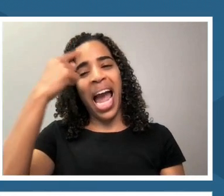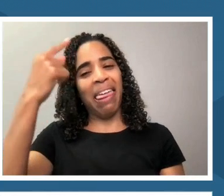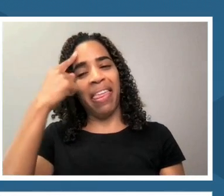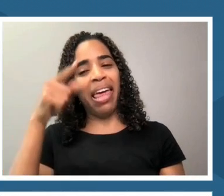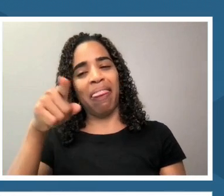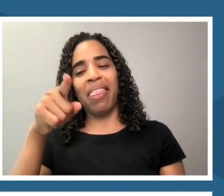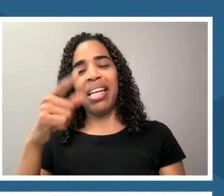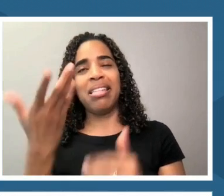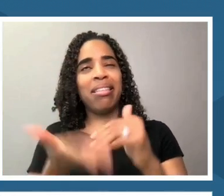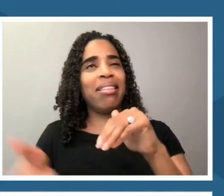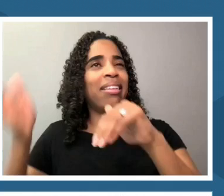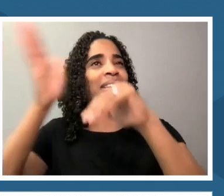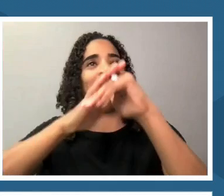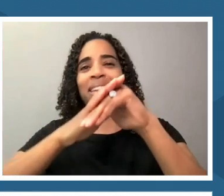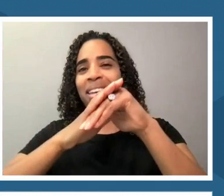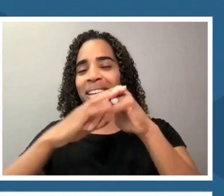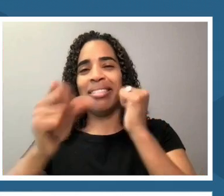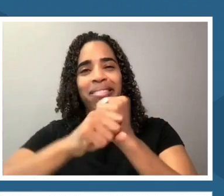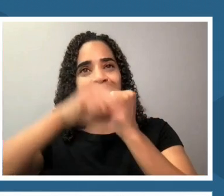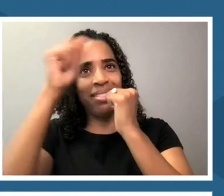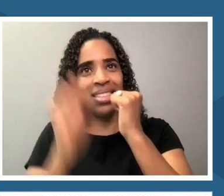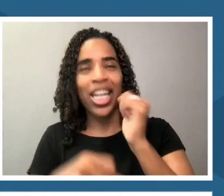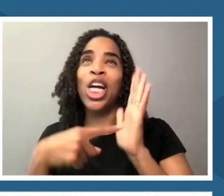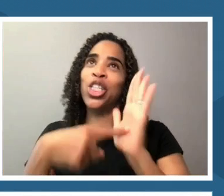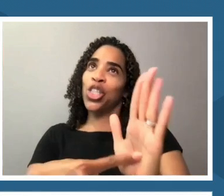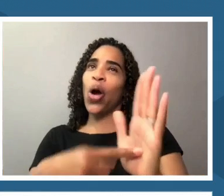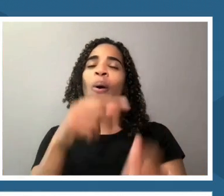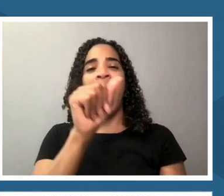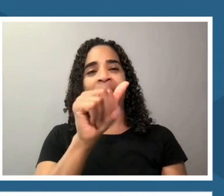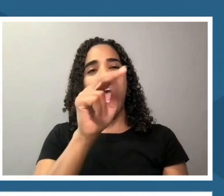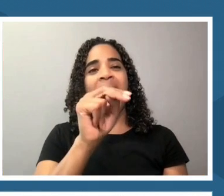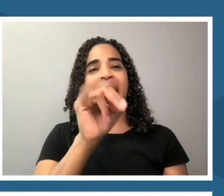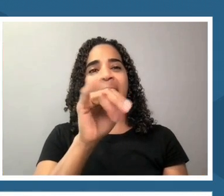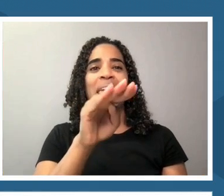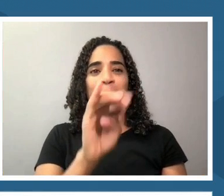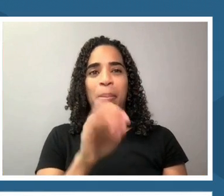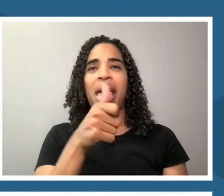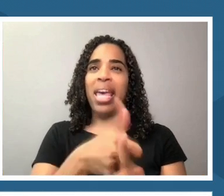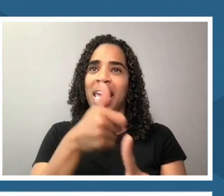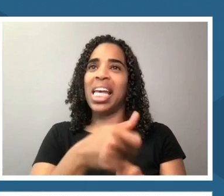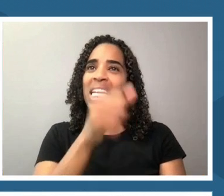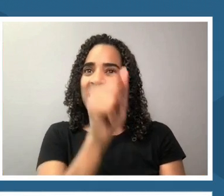wong was asian and so basically they're like accentuating everything